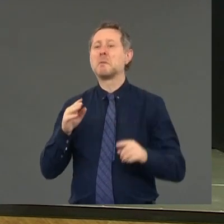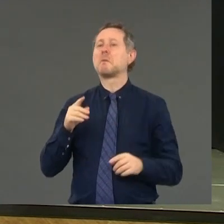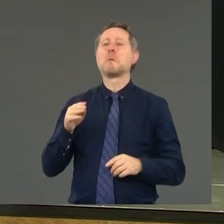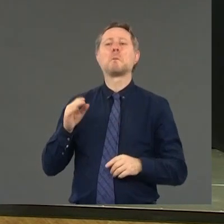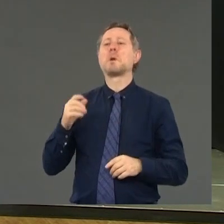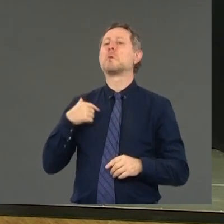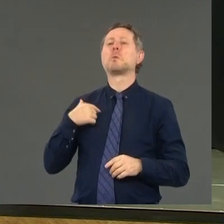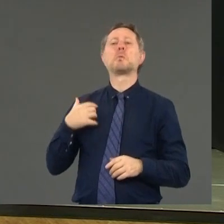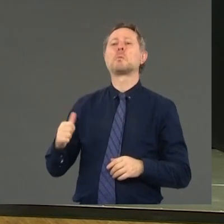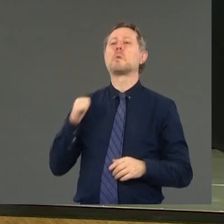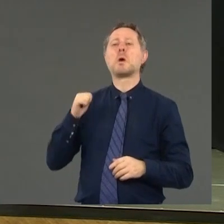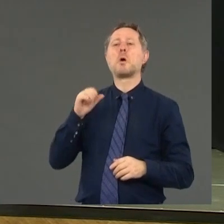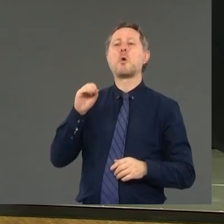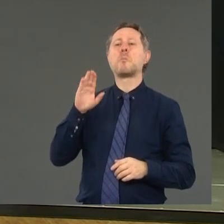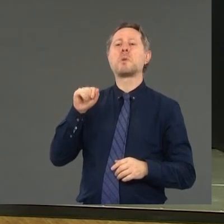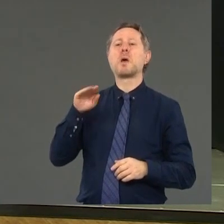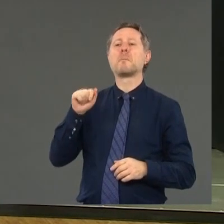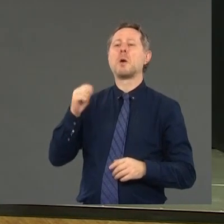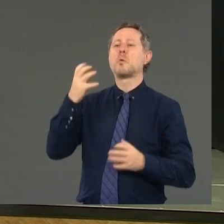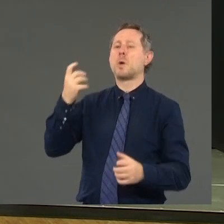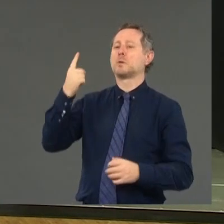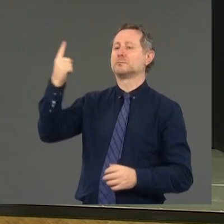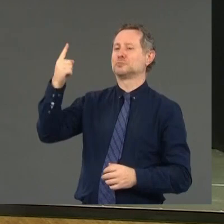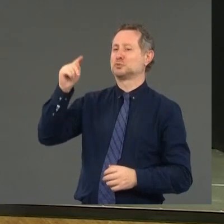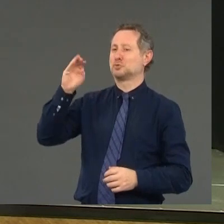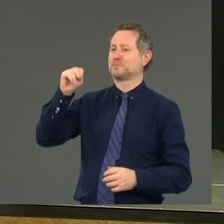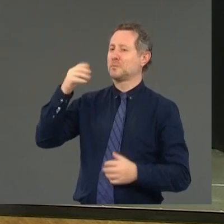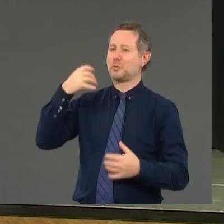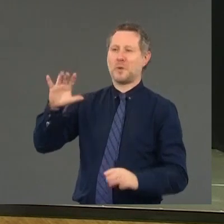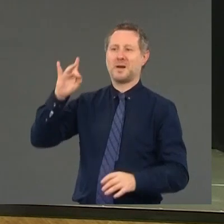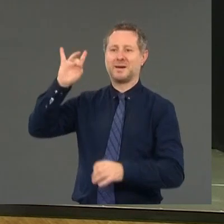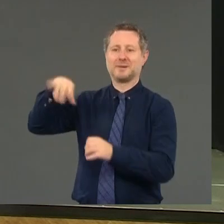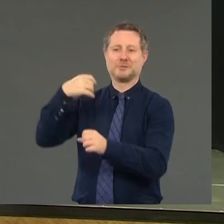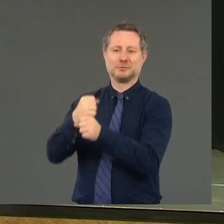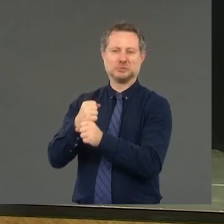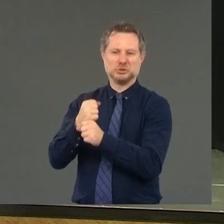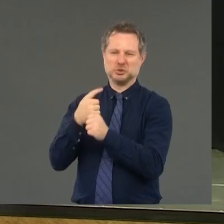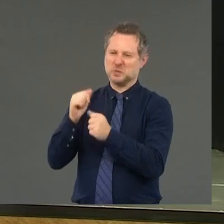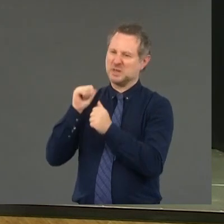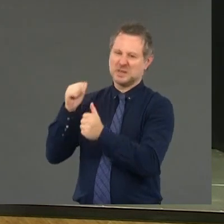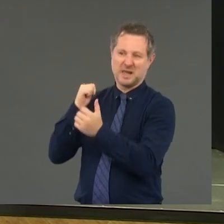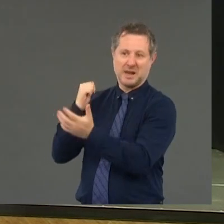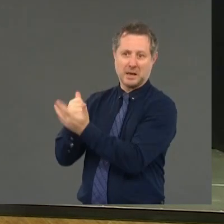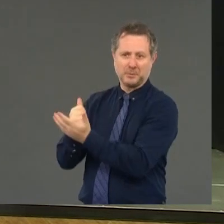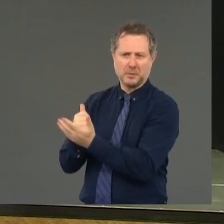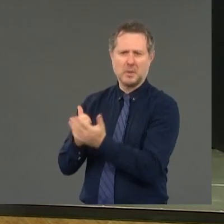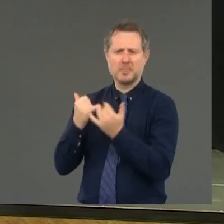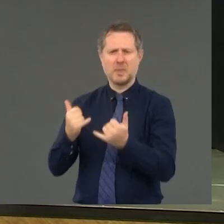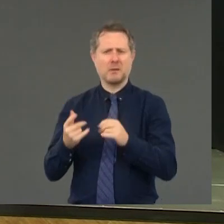ONE-TERM PRESIDENT. HE MADE THAT WHOLE THING POLITICAL. SO MAY I ASK SINCE YOU HAVE BEEN